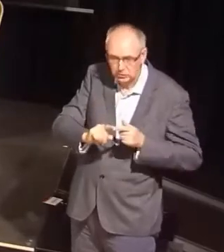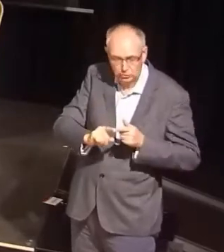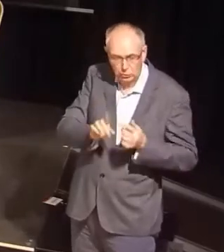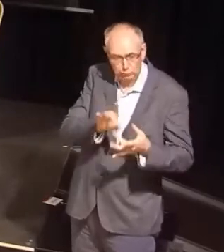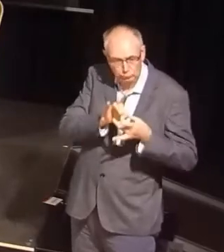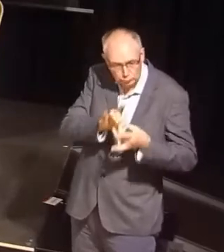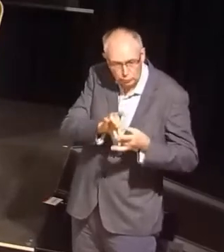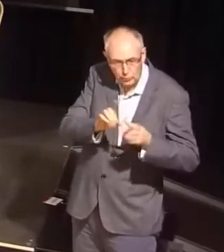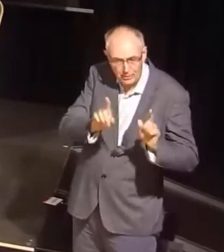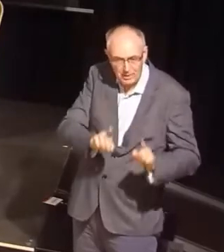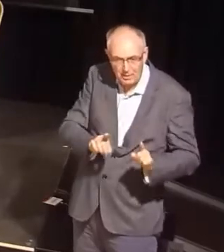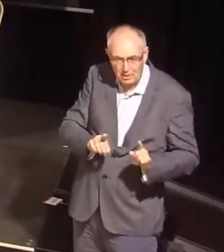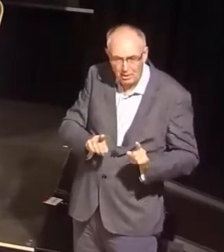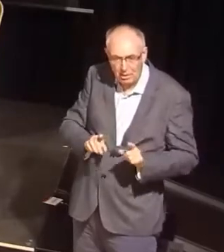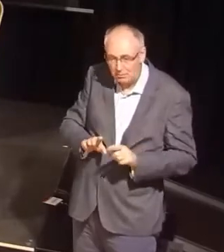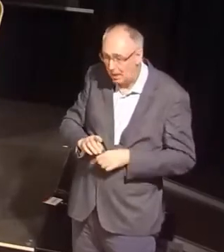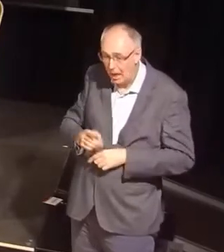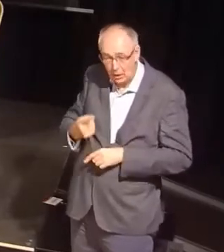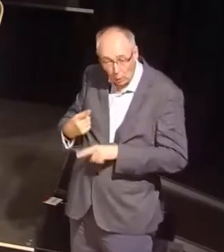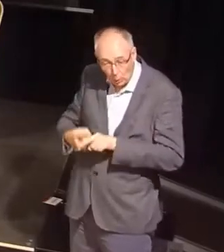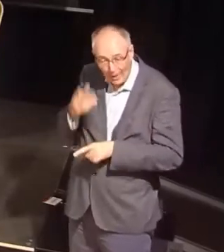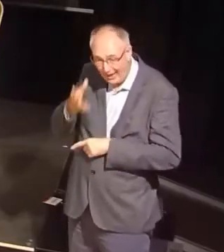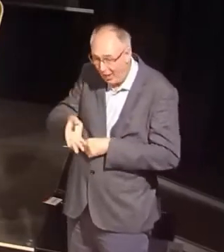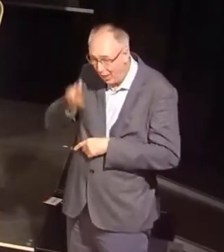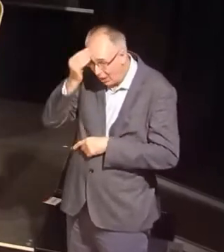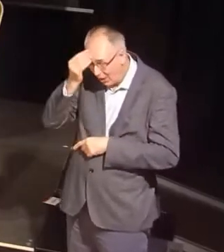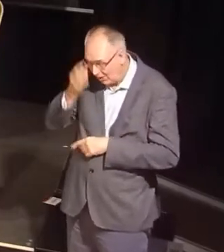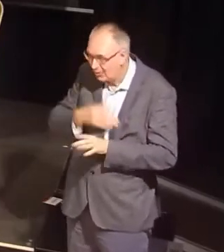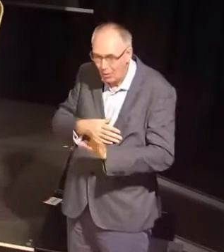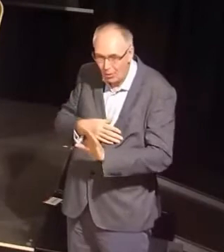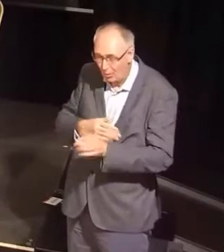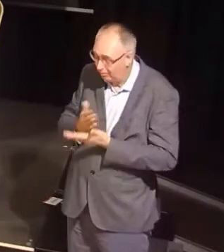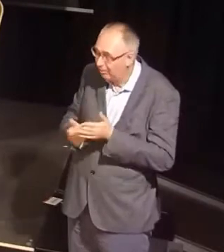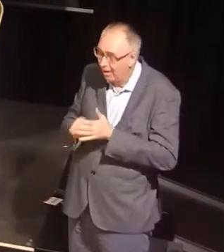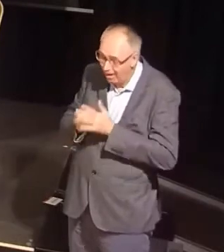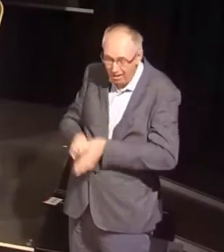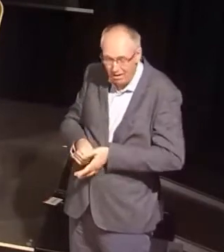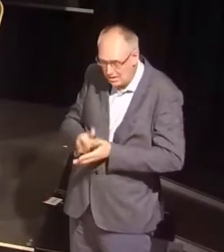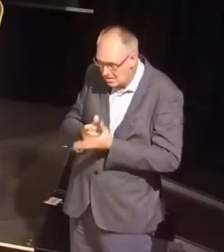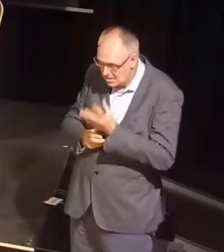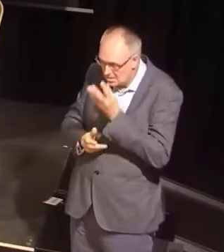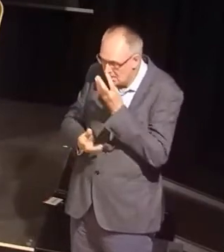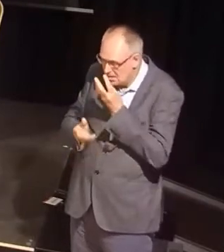But it's not a quick process to learn, and it's not a fun process to learn. And being able to build up the skills